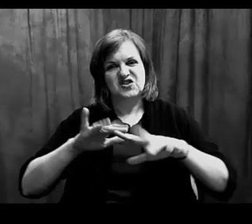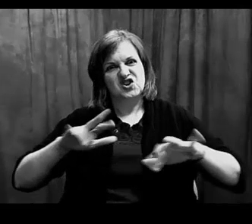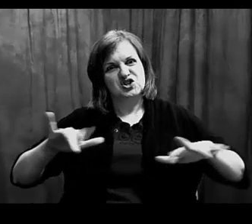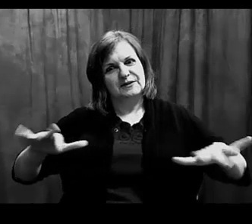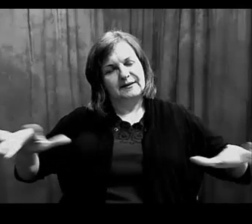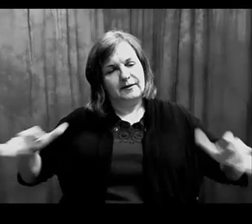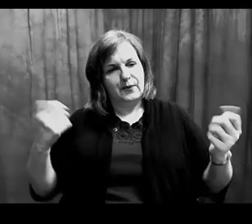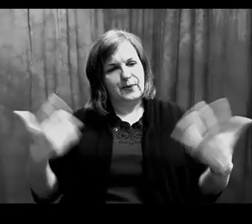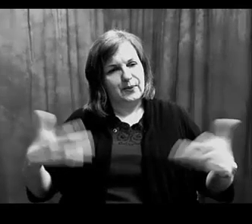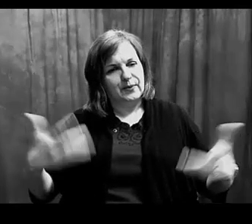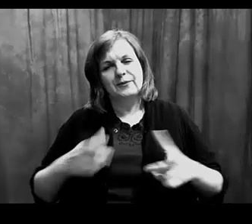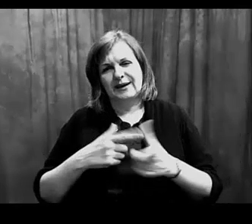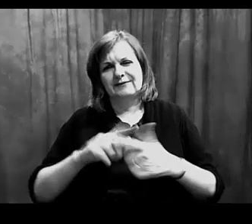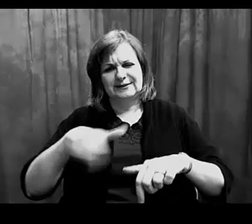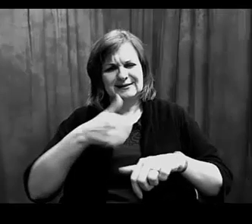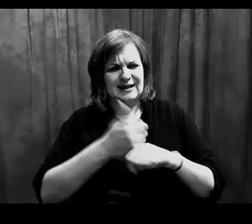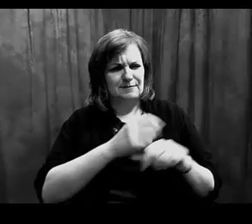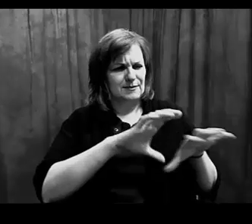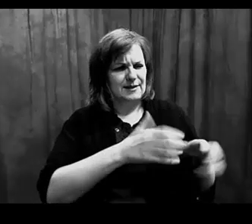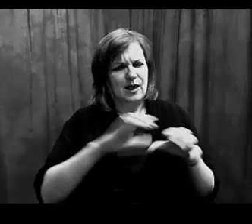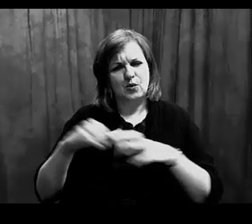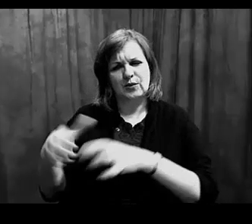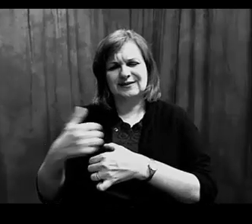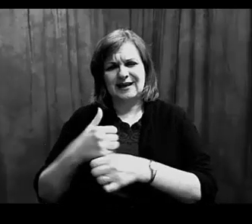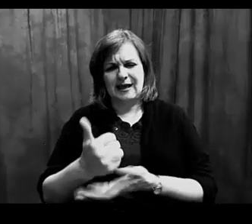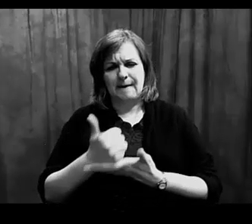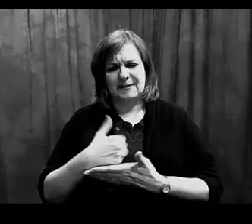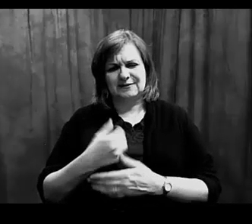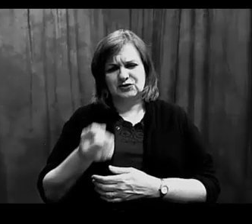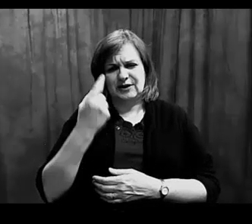right now today!